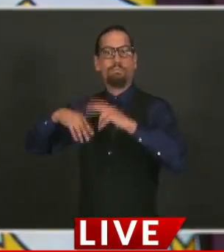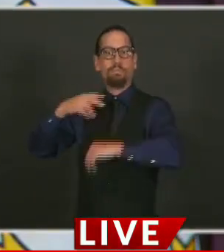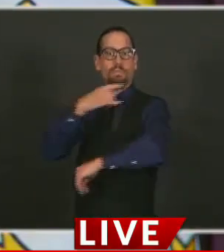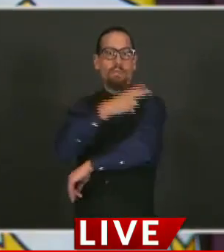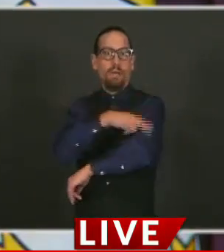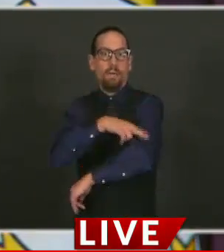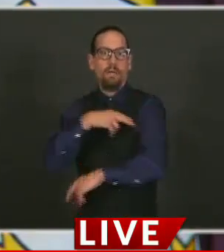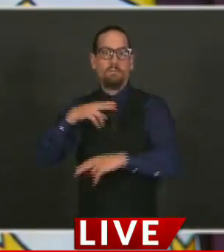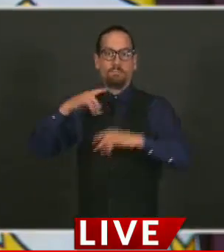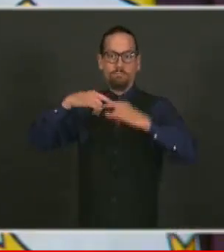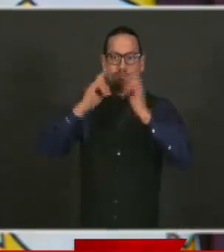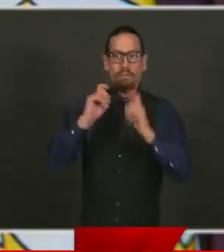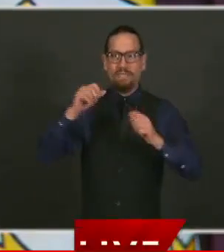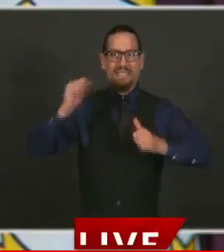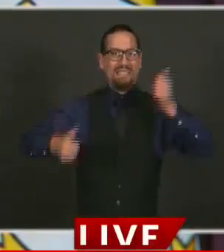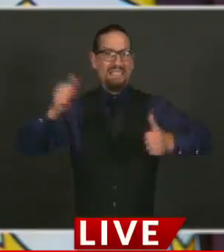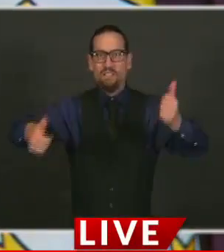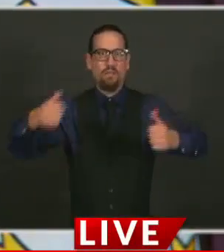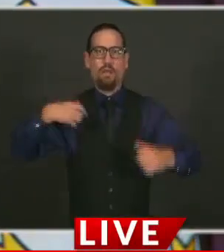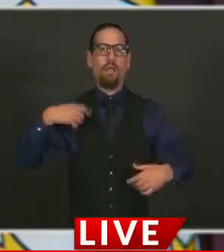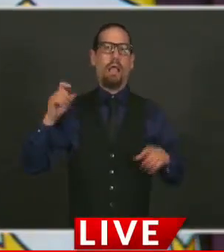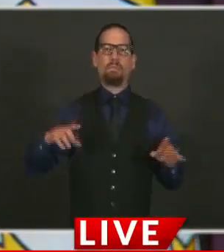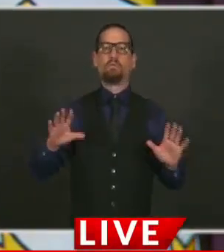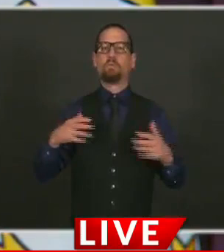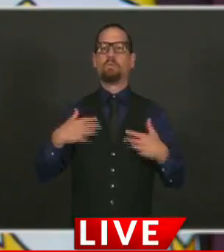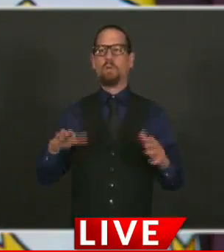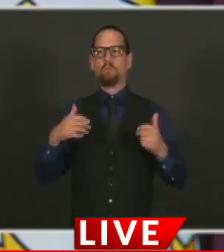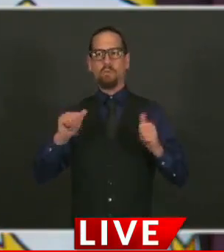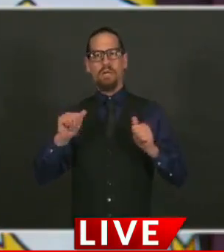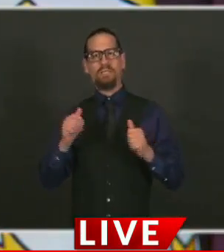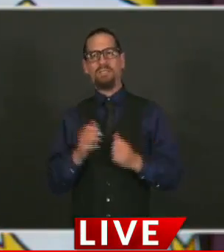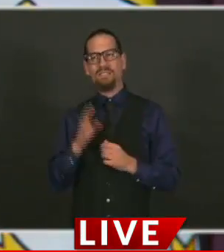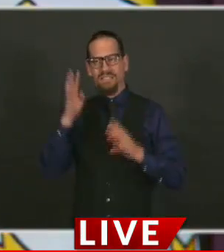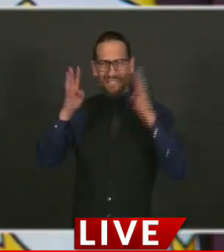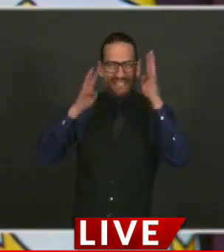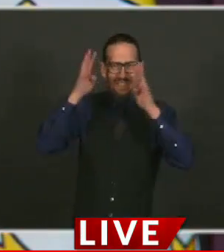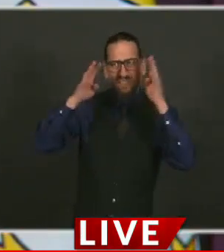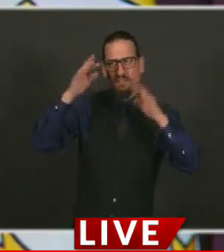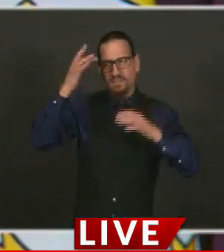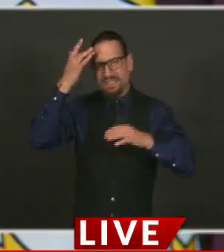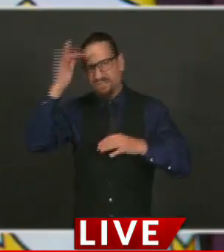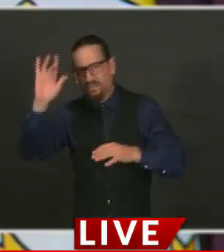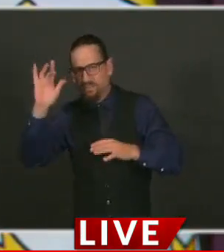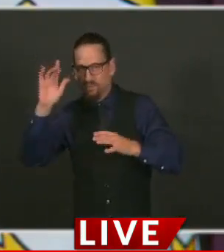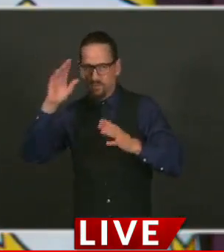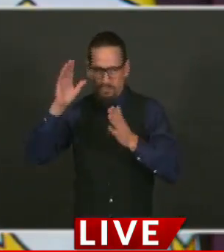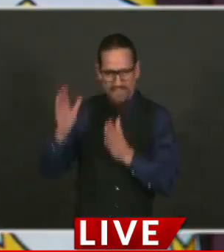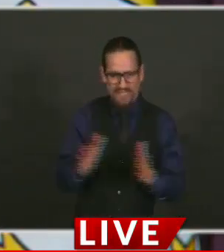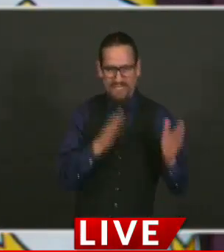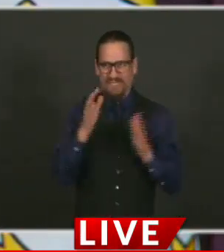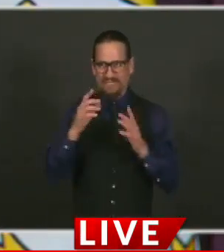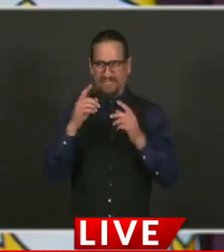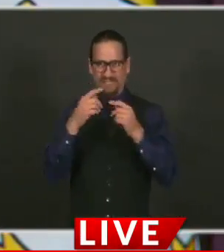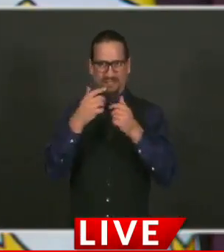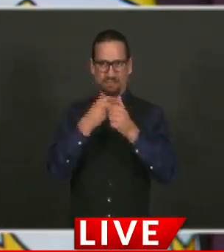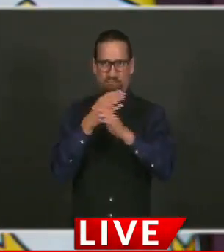WE WILL BE -- I'M TRIED TO FIGURE OUT WHAT IS THE SMARTEST MOST TARGETED